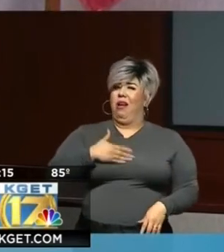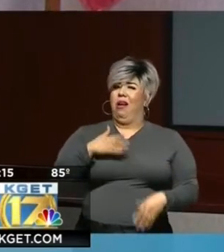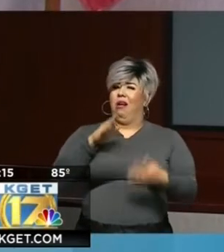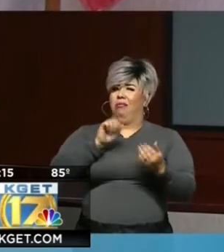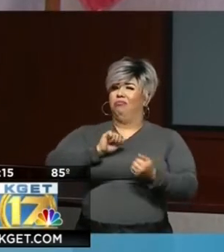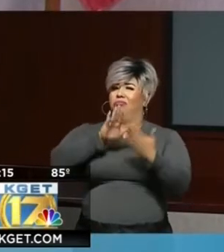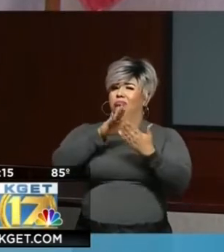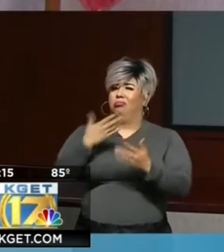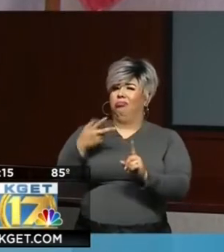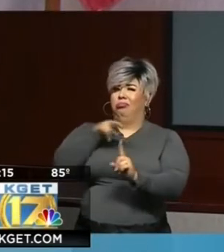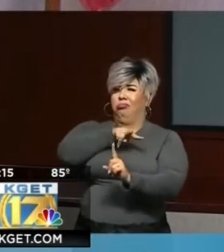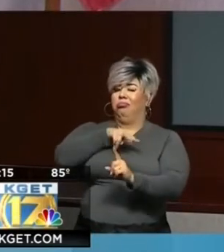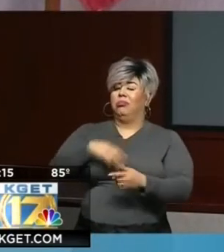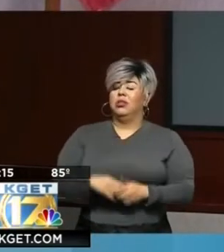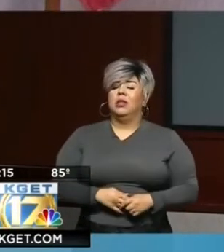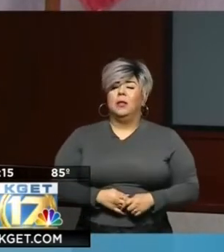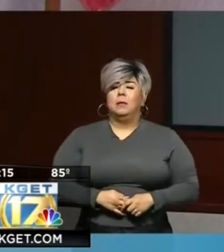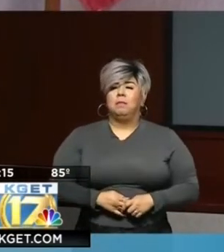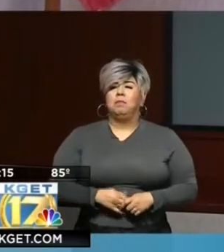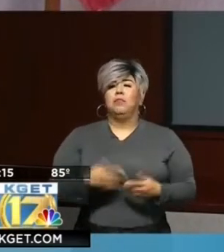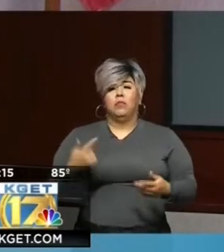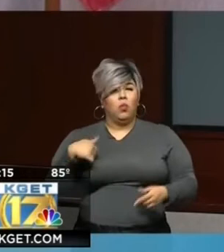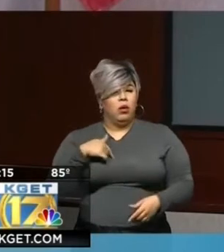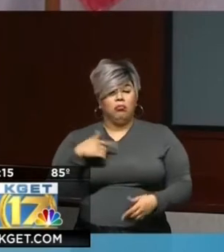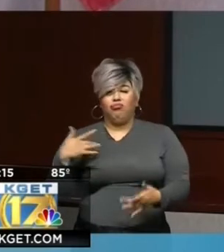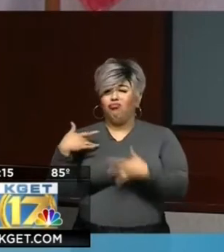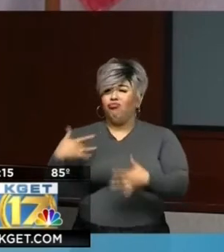GUIDANCE DOCUMENTS. I THINK THE APPROACH THAT WE